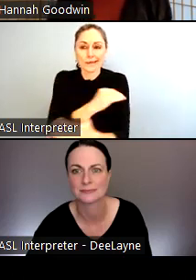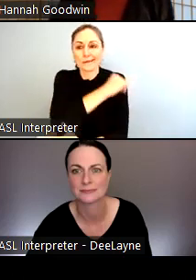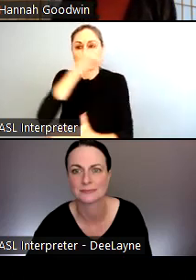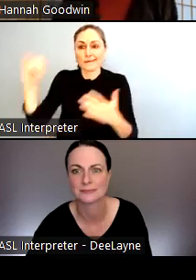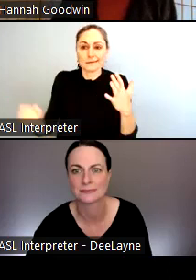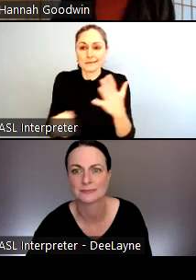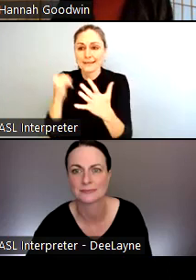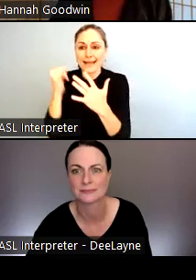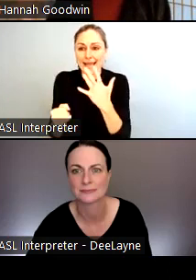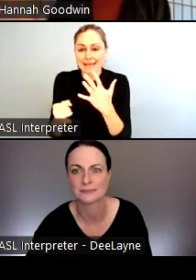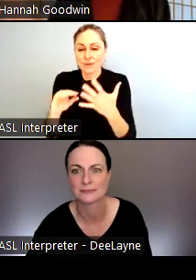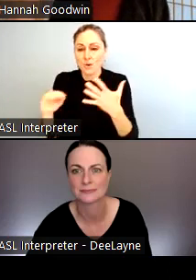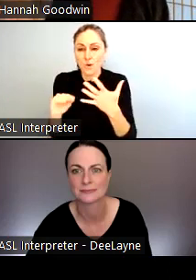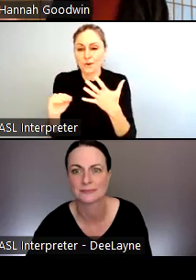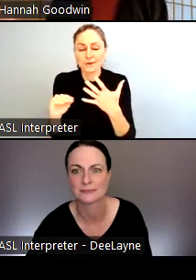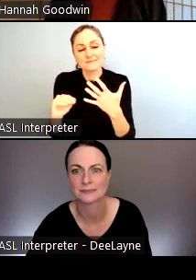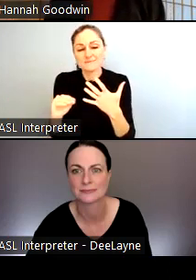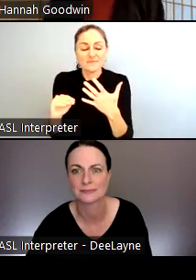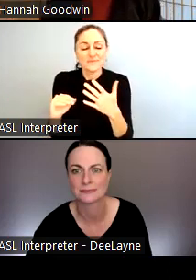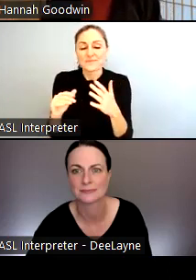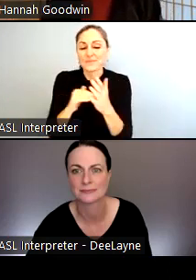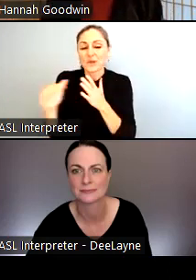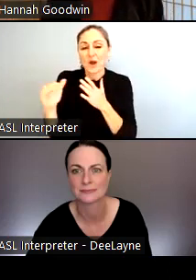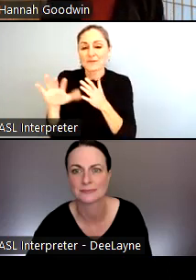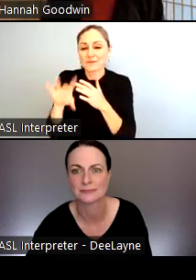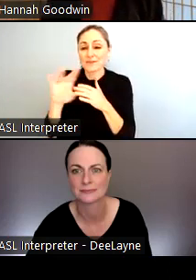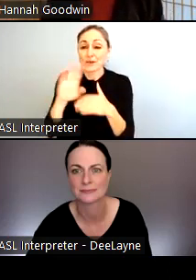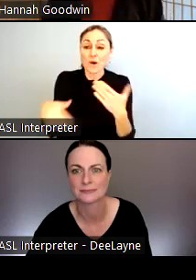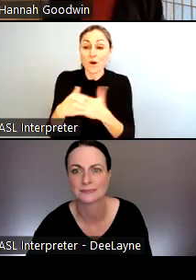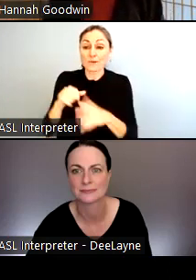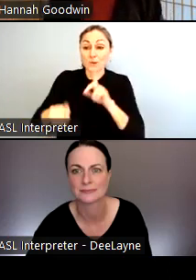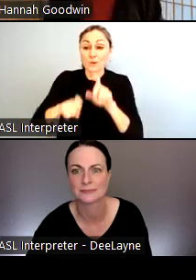Often, we find all the time for a question or discussion is at the end,